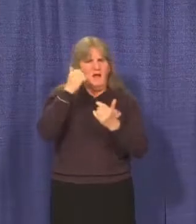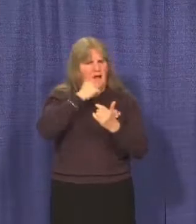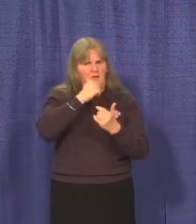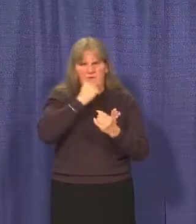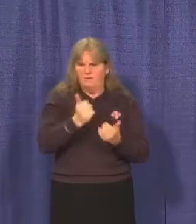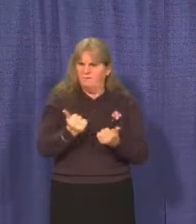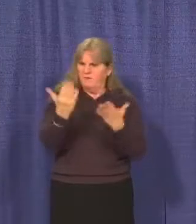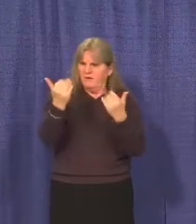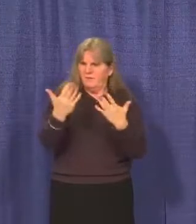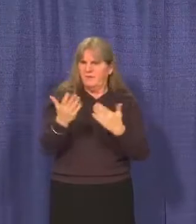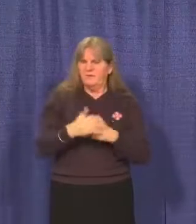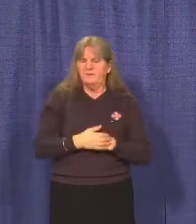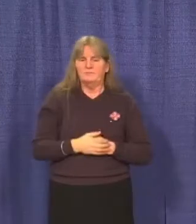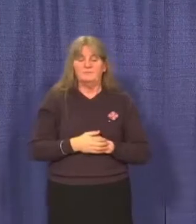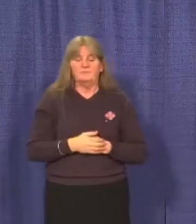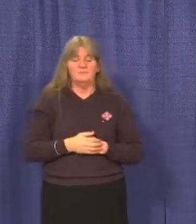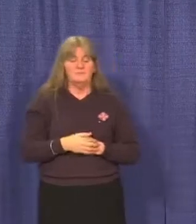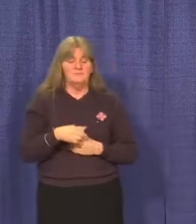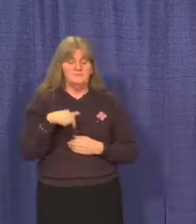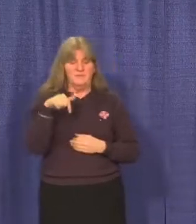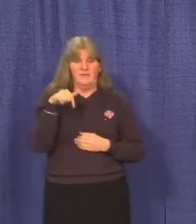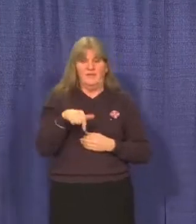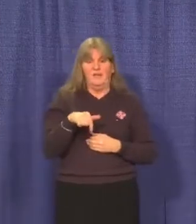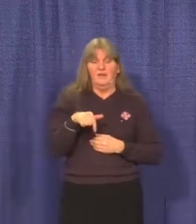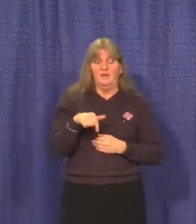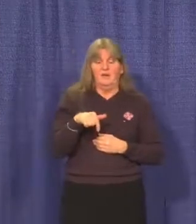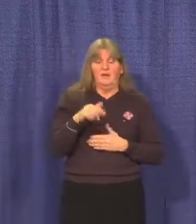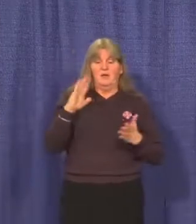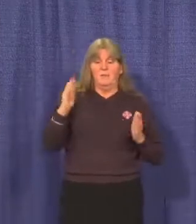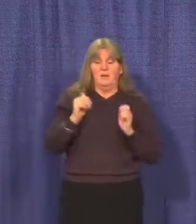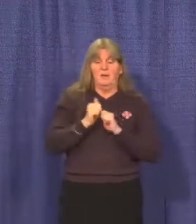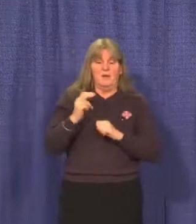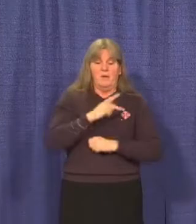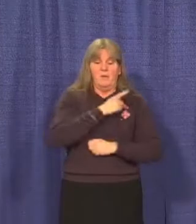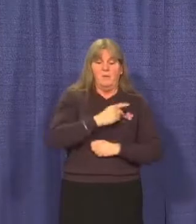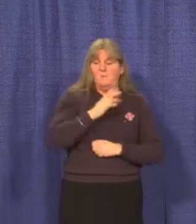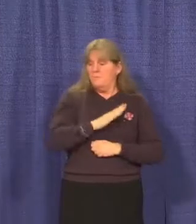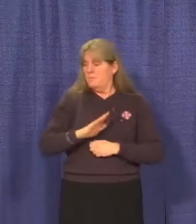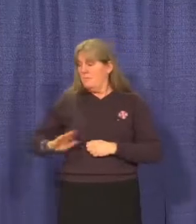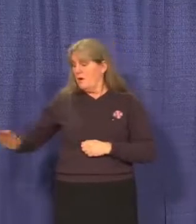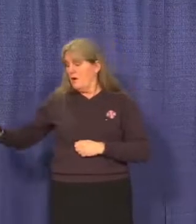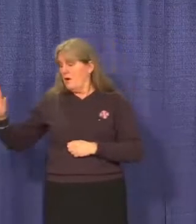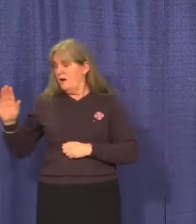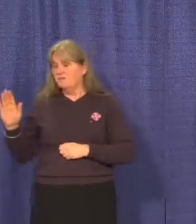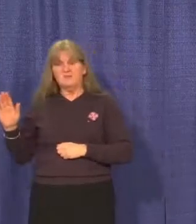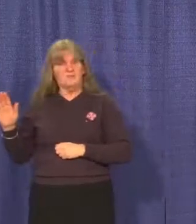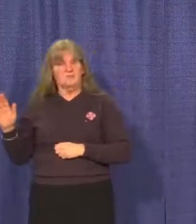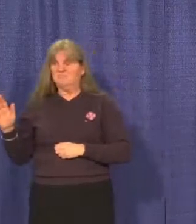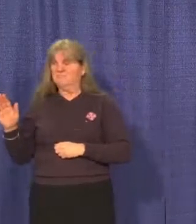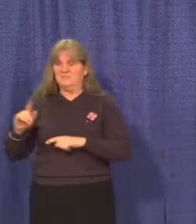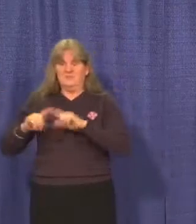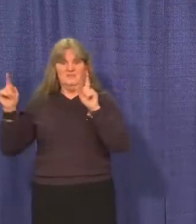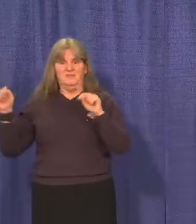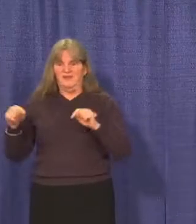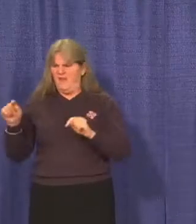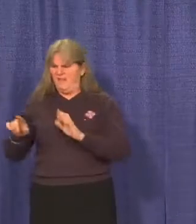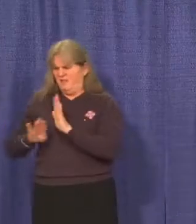We are not in the situation that the provinces are when they have insufficient vaccine, so they need to prioritize certain